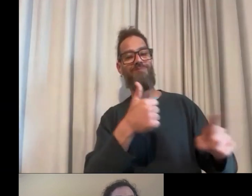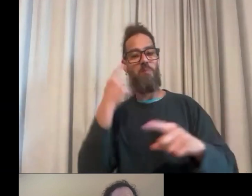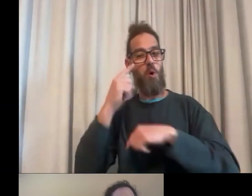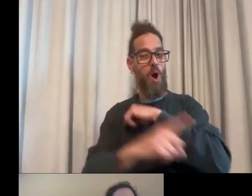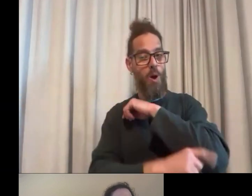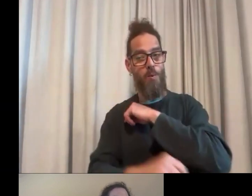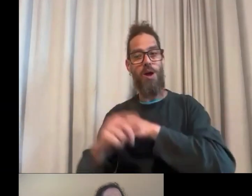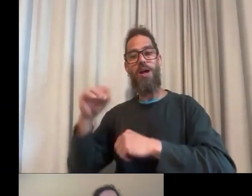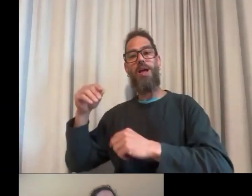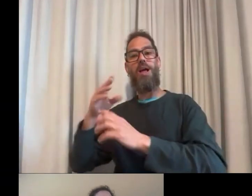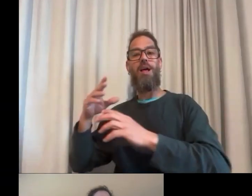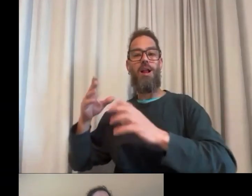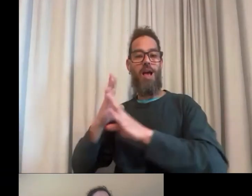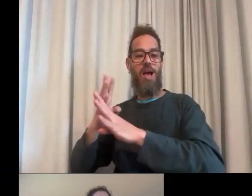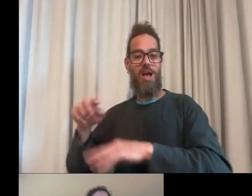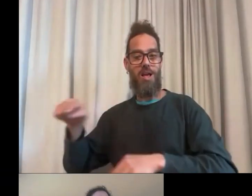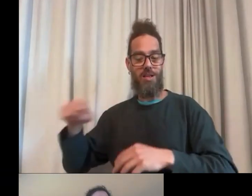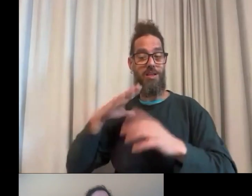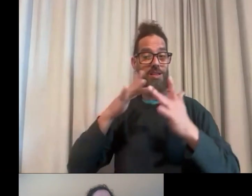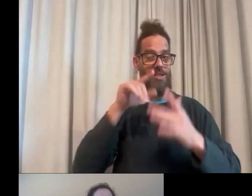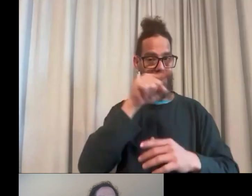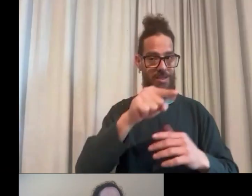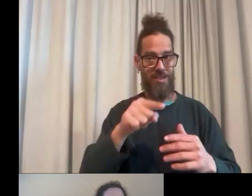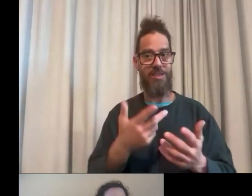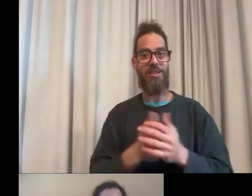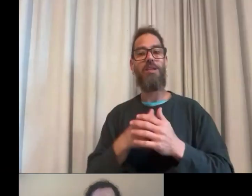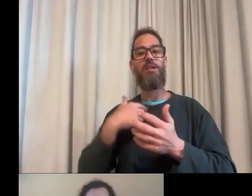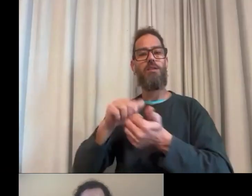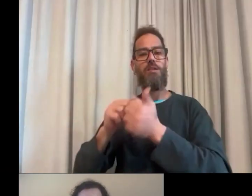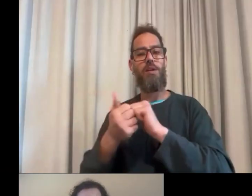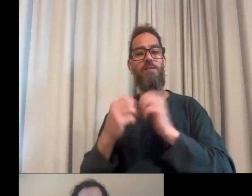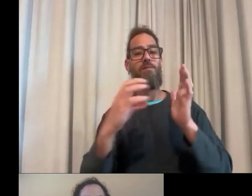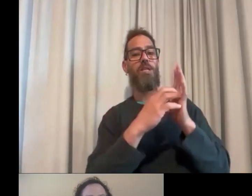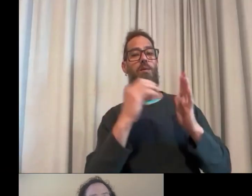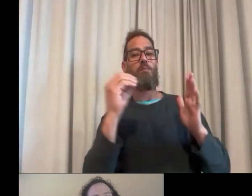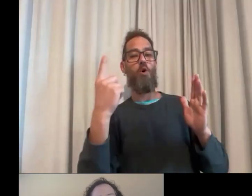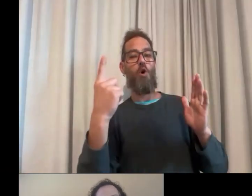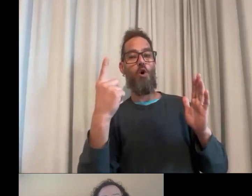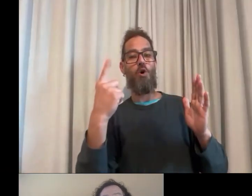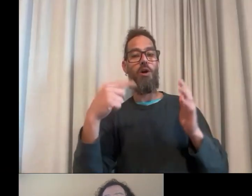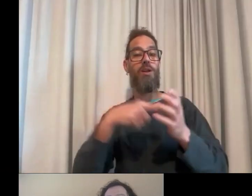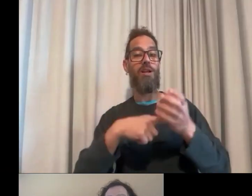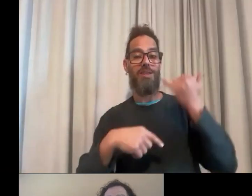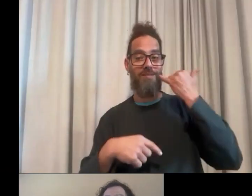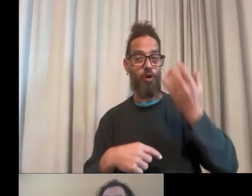So that was all about the deadlines for websites. And now, we're going to shift over to mobile apps.